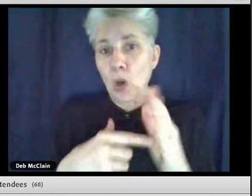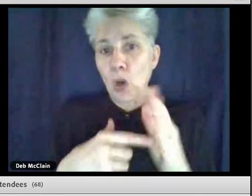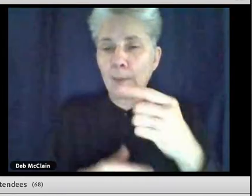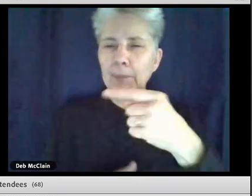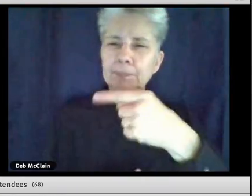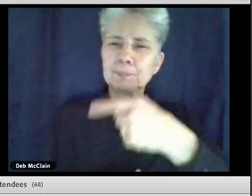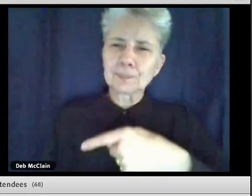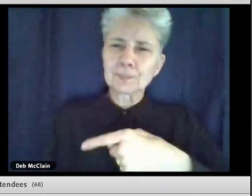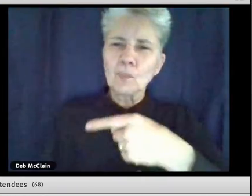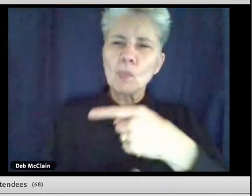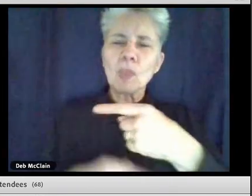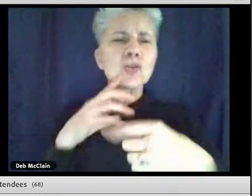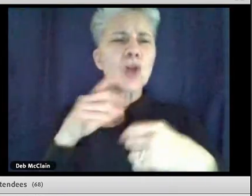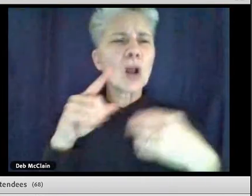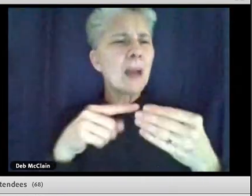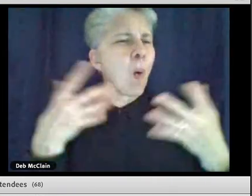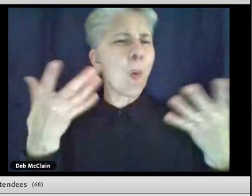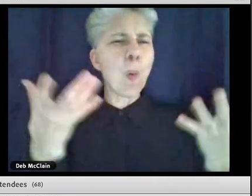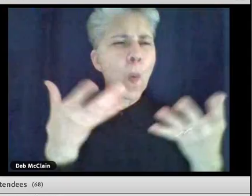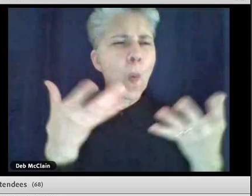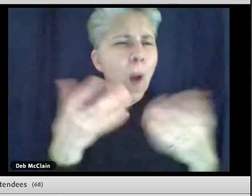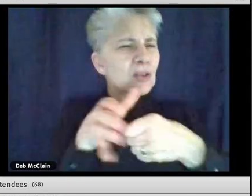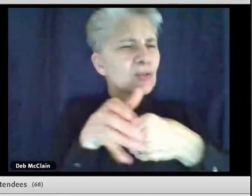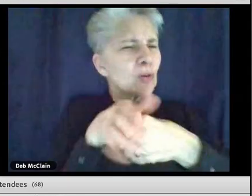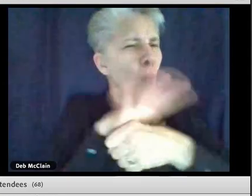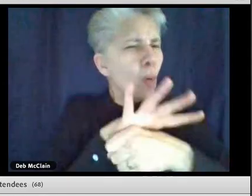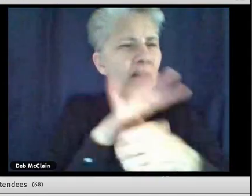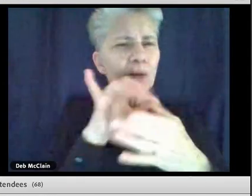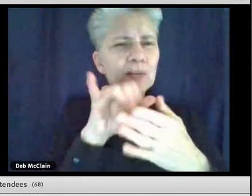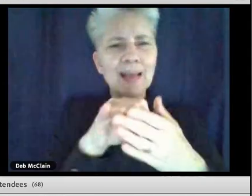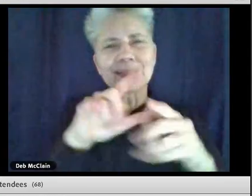We're going to talk about, you know, what is this coronavirus? It's got a bunch of different names.